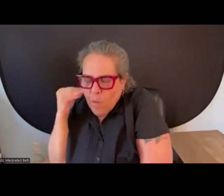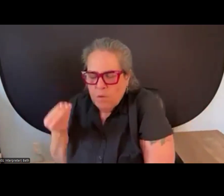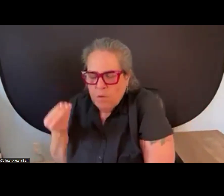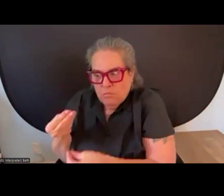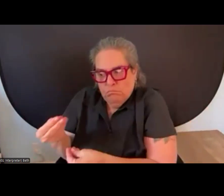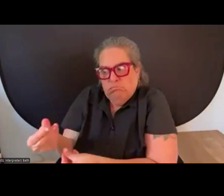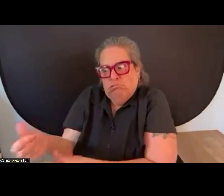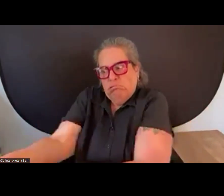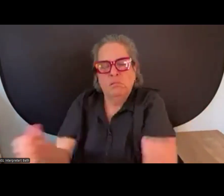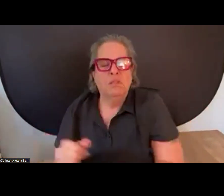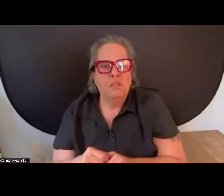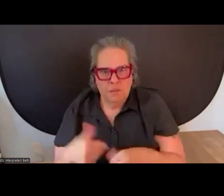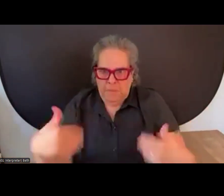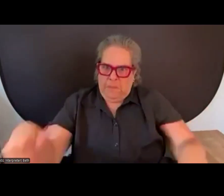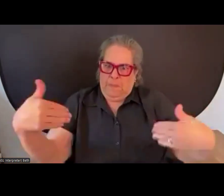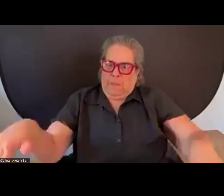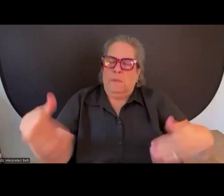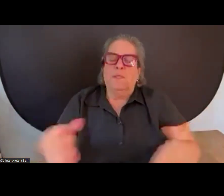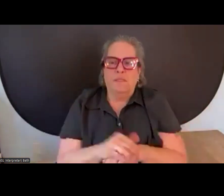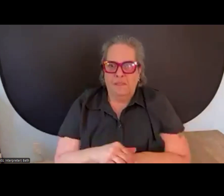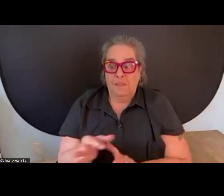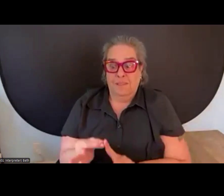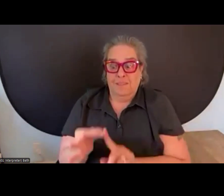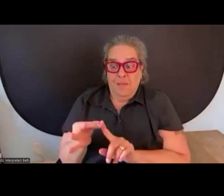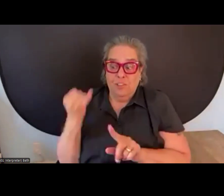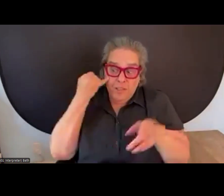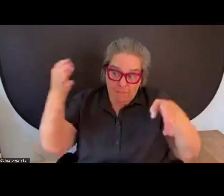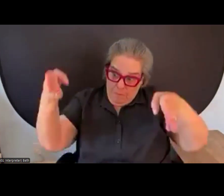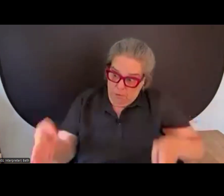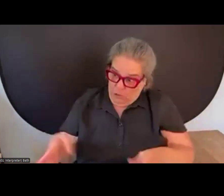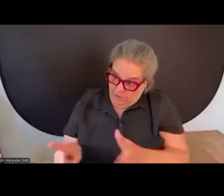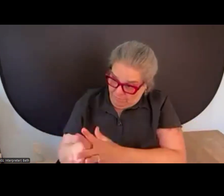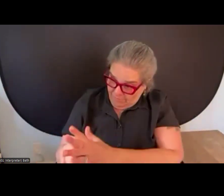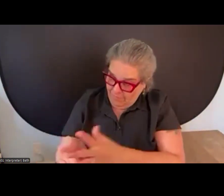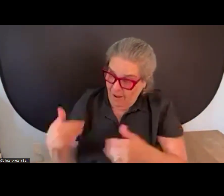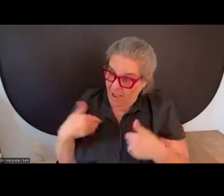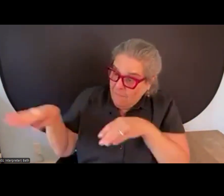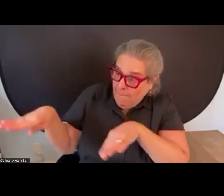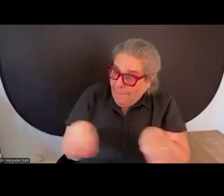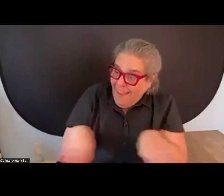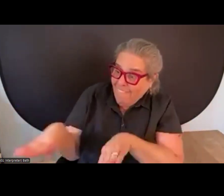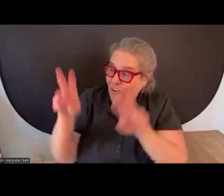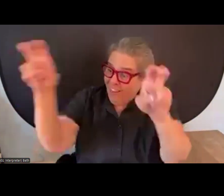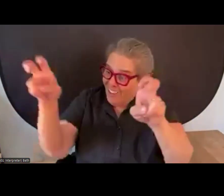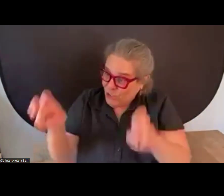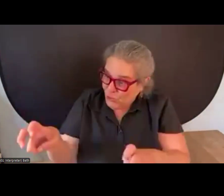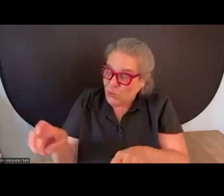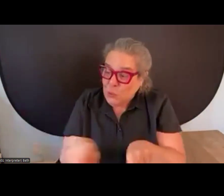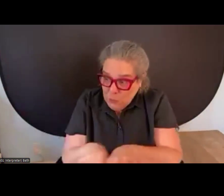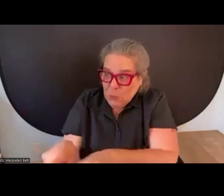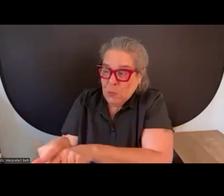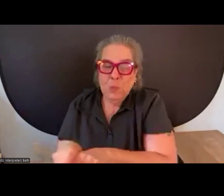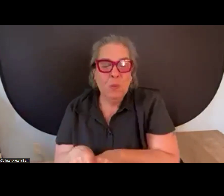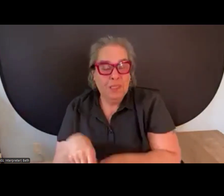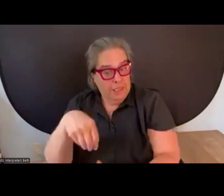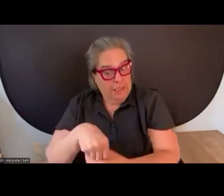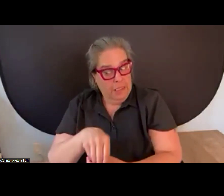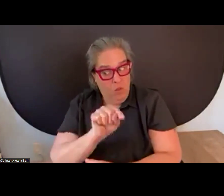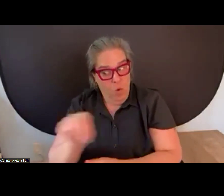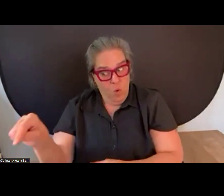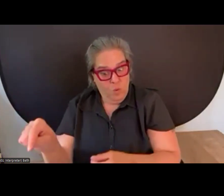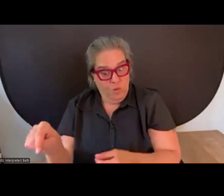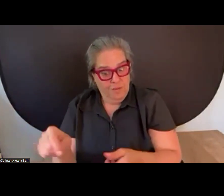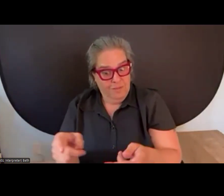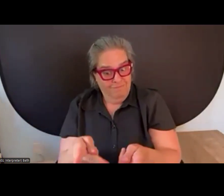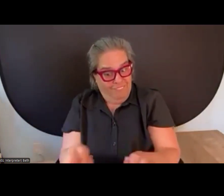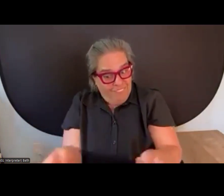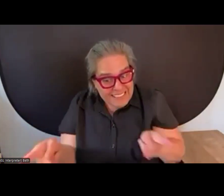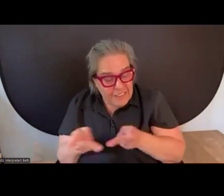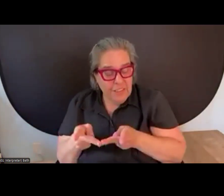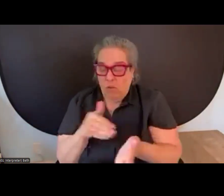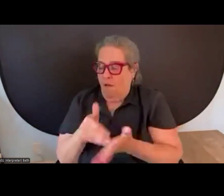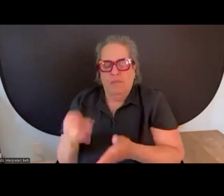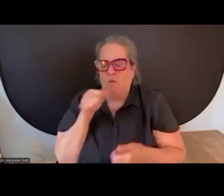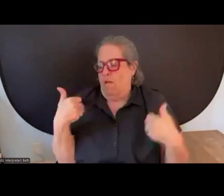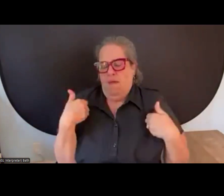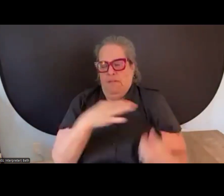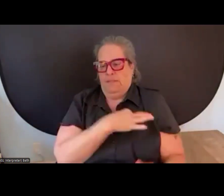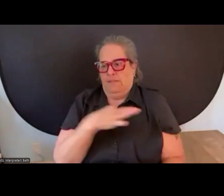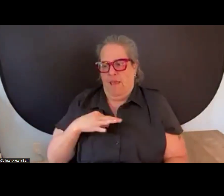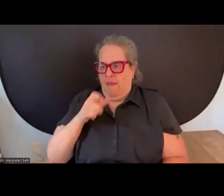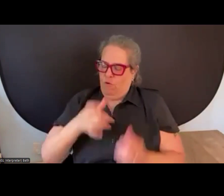But invarvelly I'm coming across more and more people, especially someone who is having behavioral issues, the staff at these facilities just simply cannot address all the needs of your loved one.